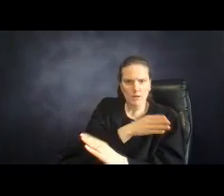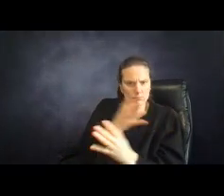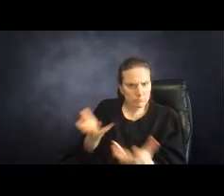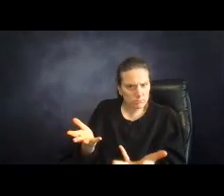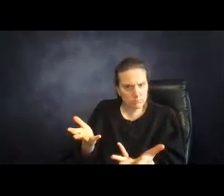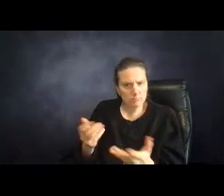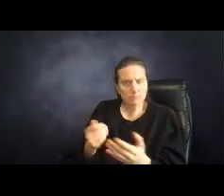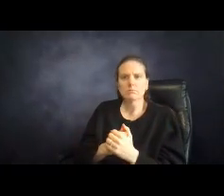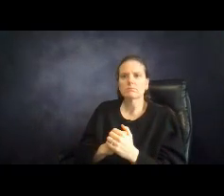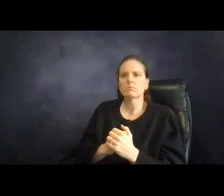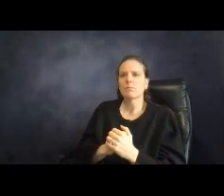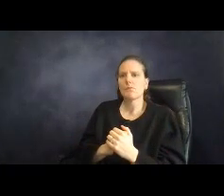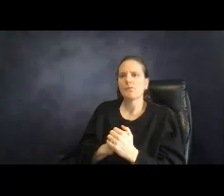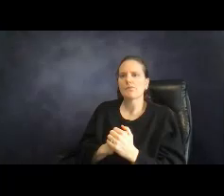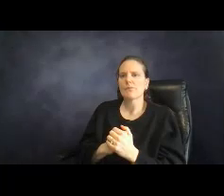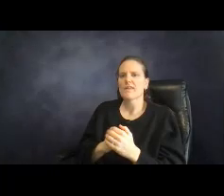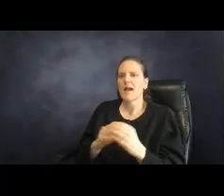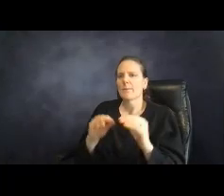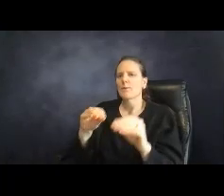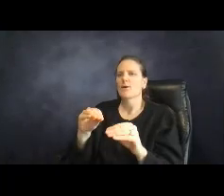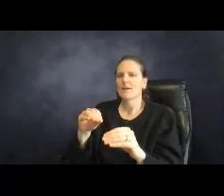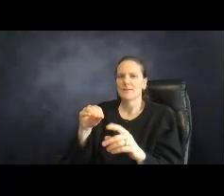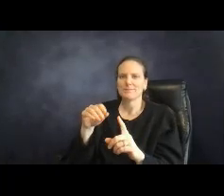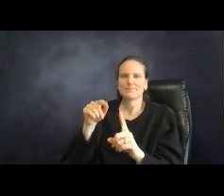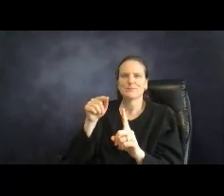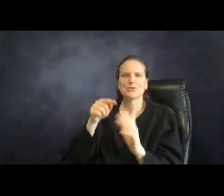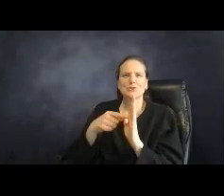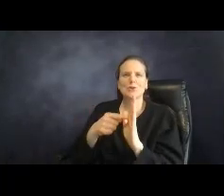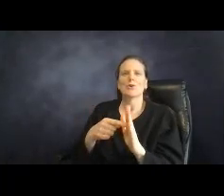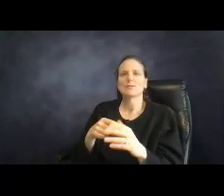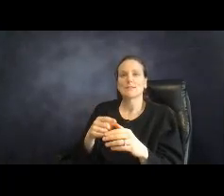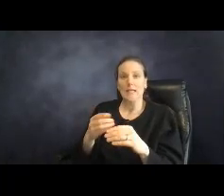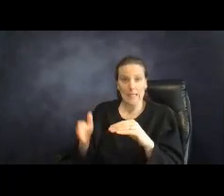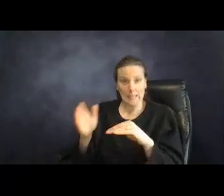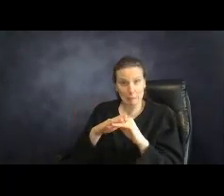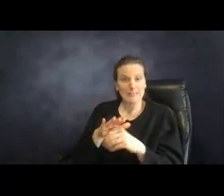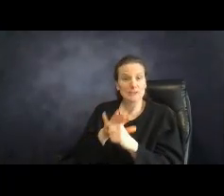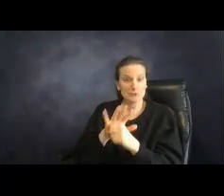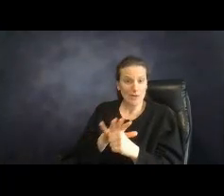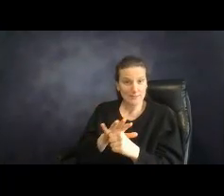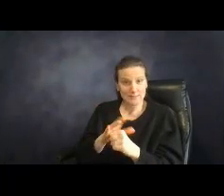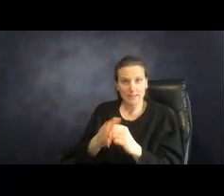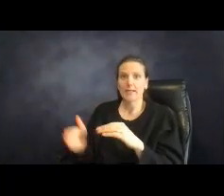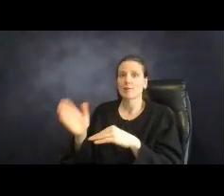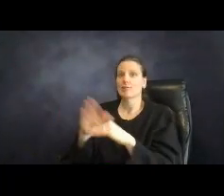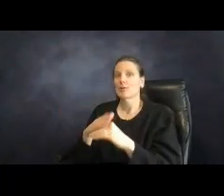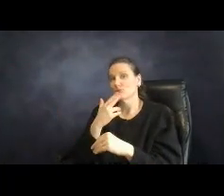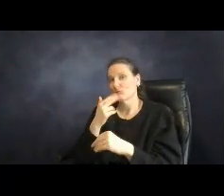So we just to, I put some arrows in here just to kind of go along the pathway. You have increased stress, increased sugar cravings,